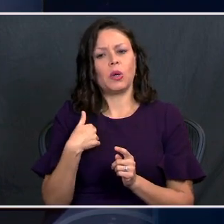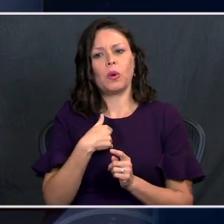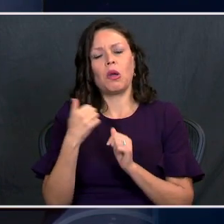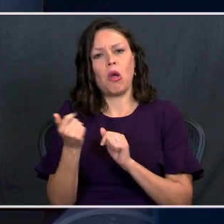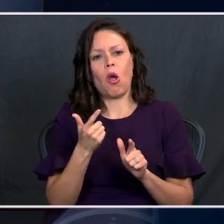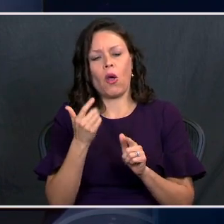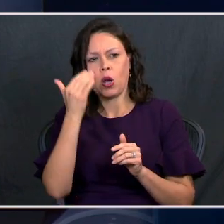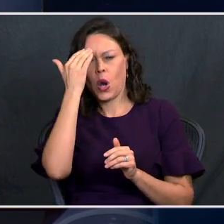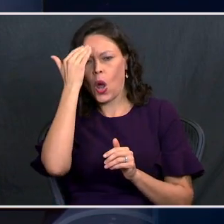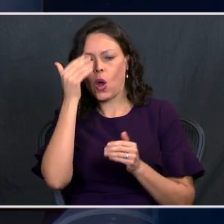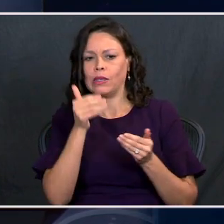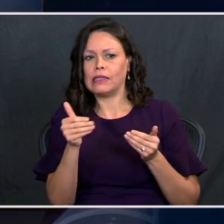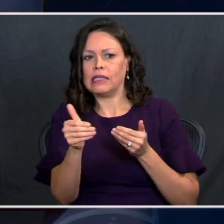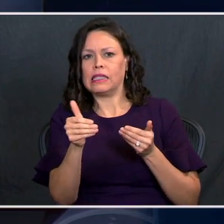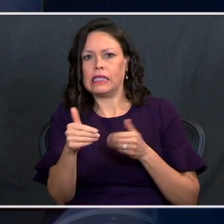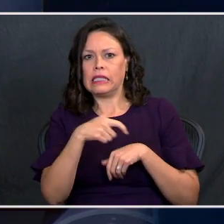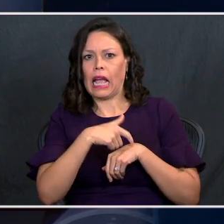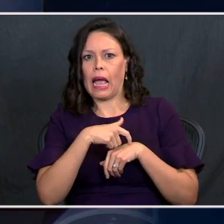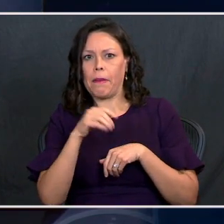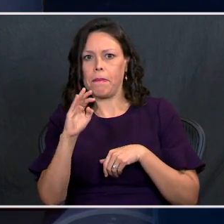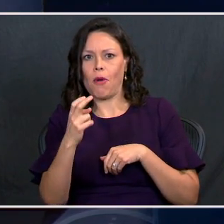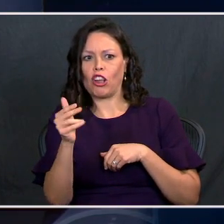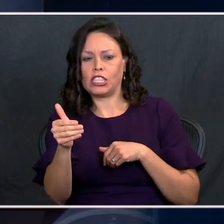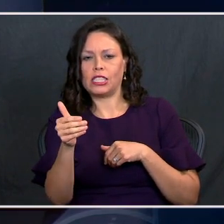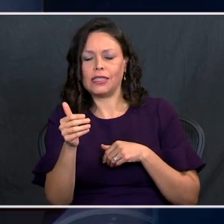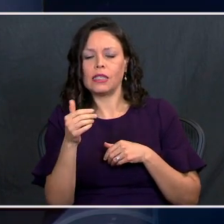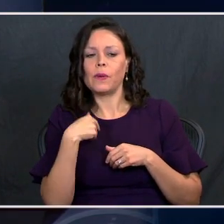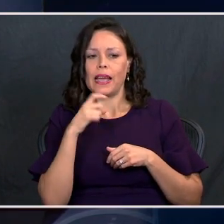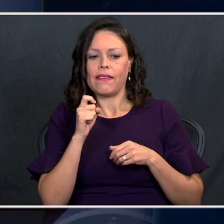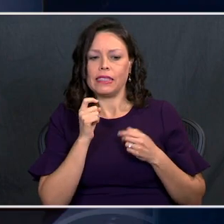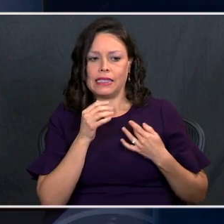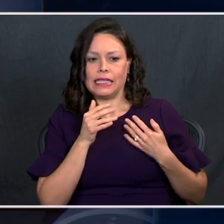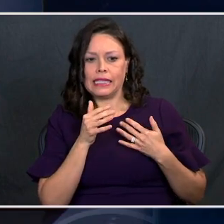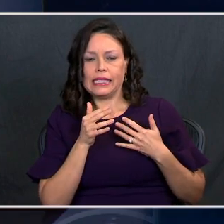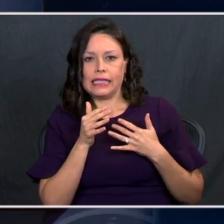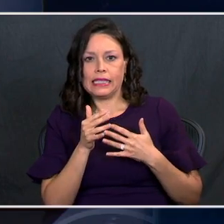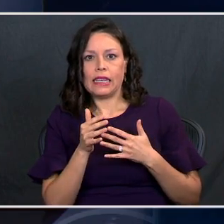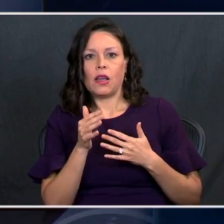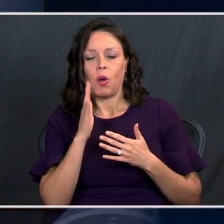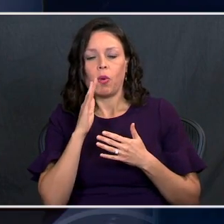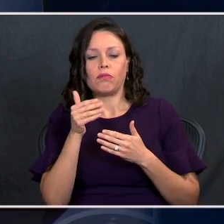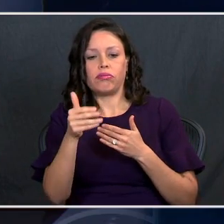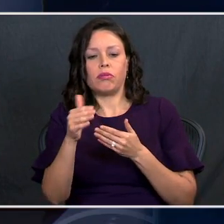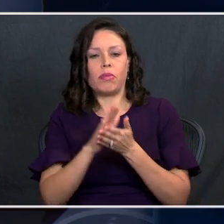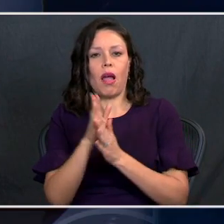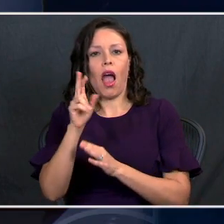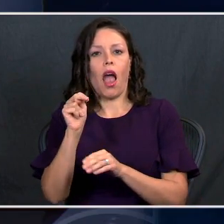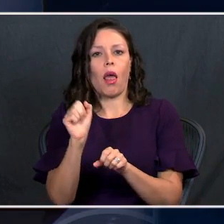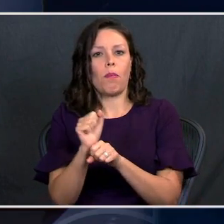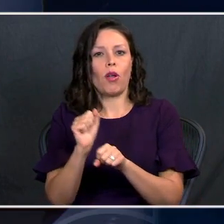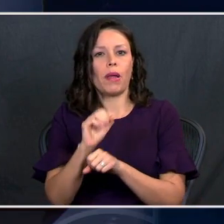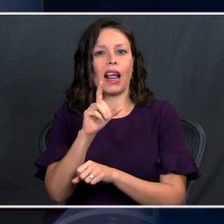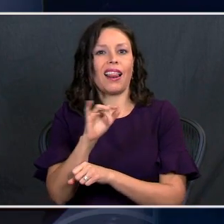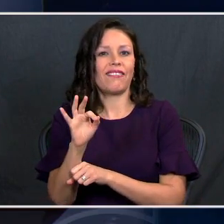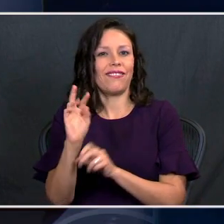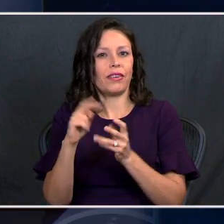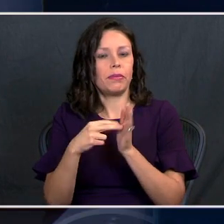and looking at that timeline in March as to when we will hit the unemployment cliff. And it's -- it's vital to get things done quickly